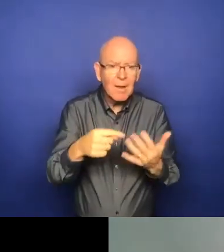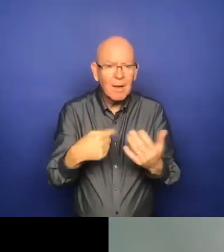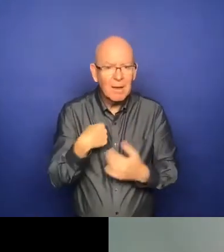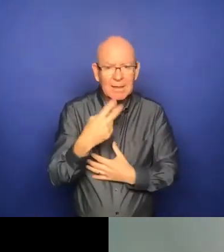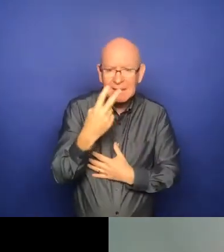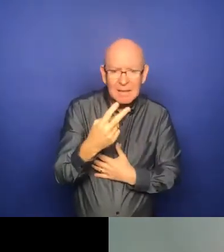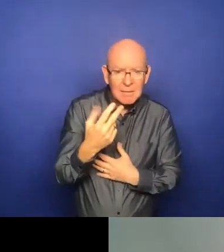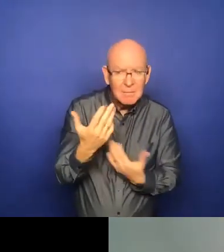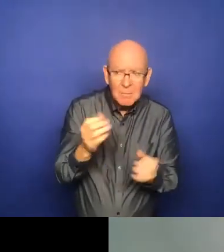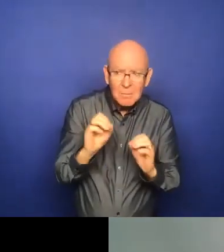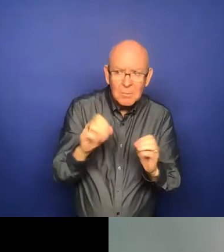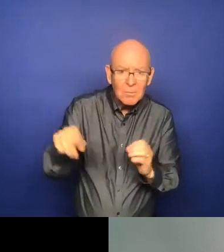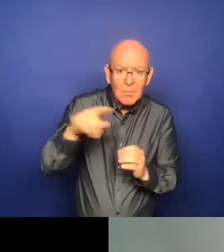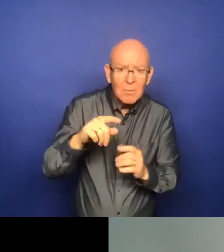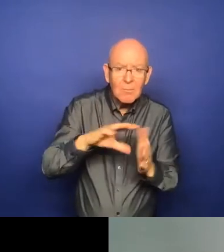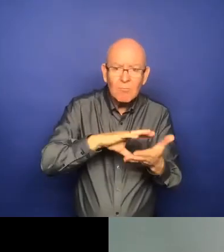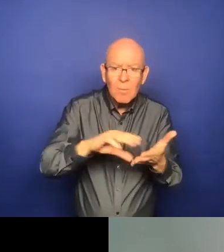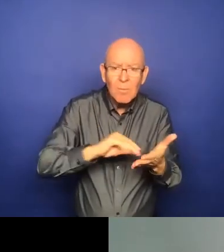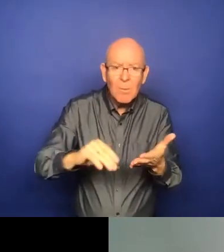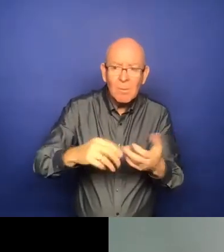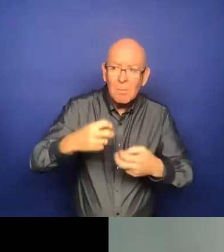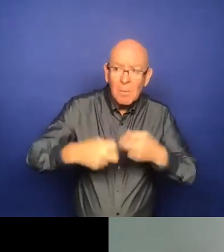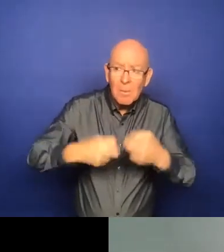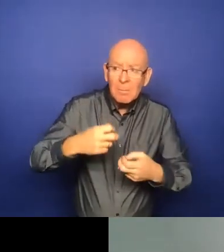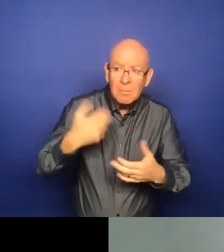apply to any survey done using these modalities,